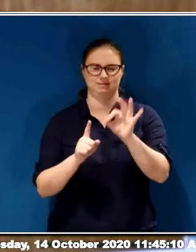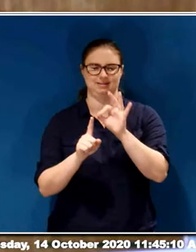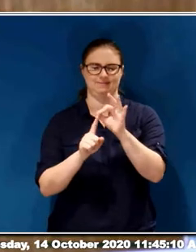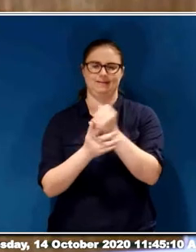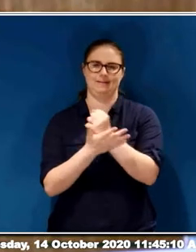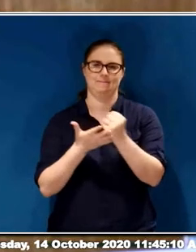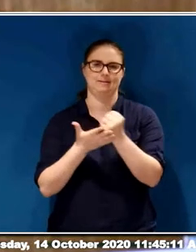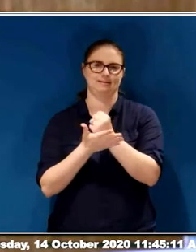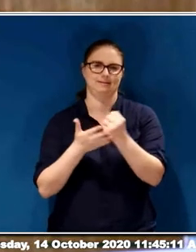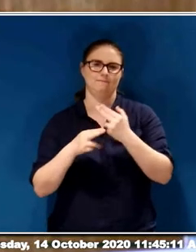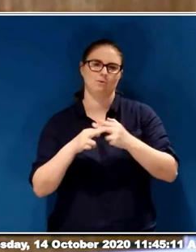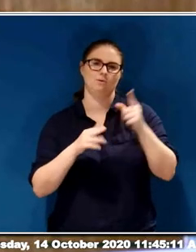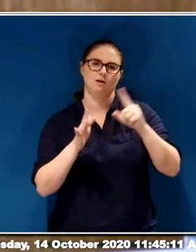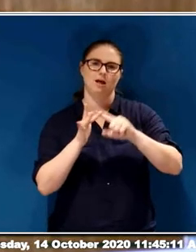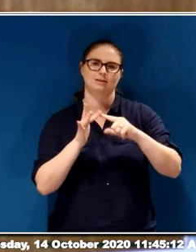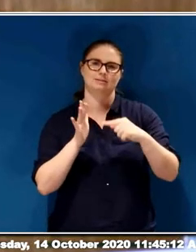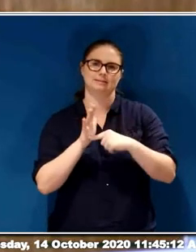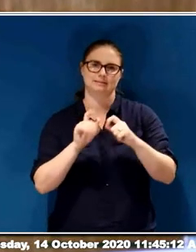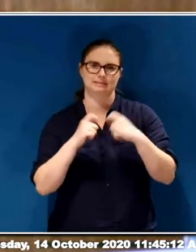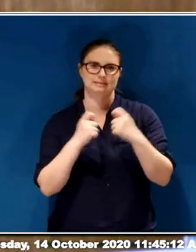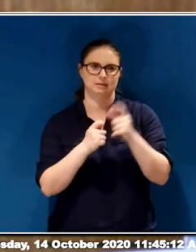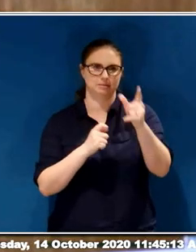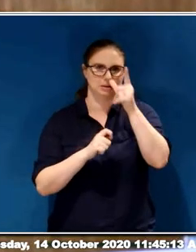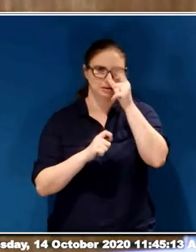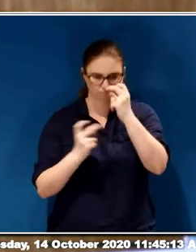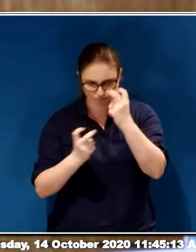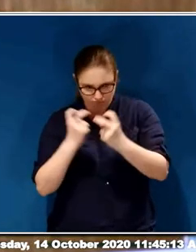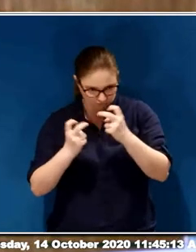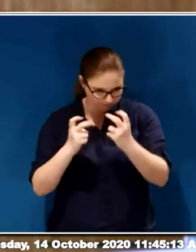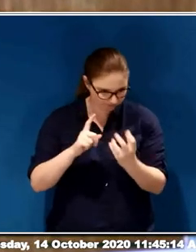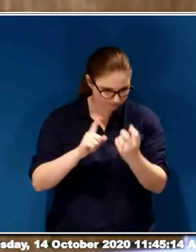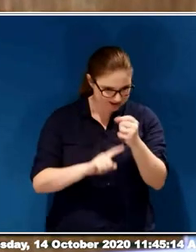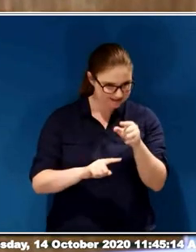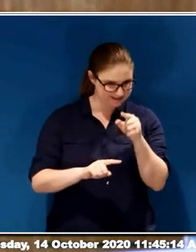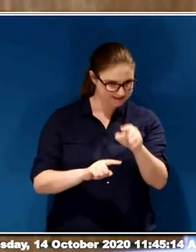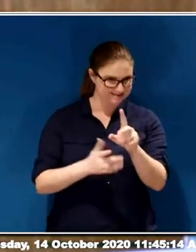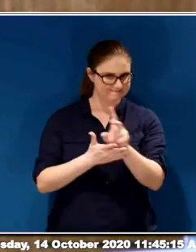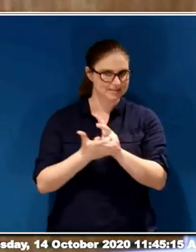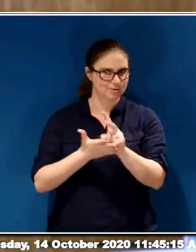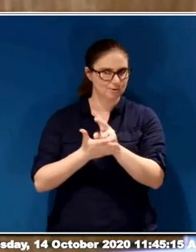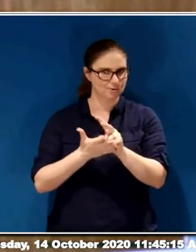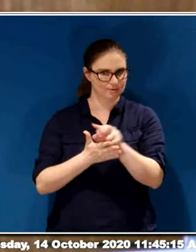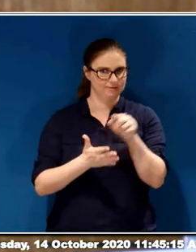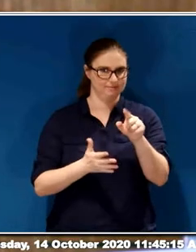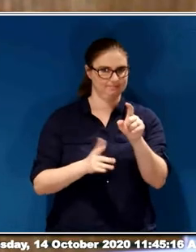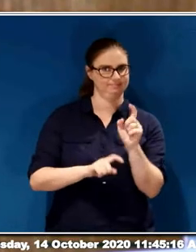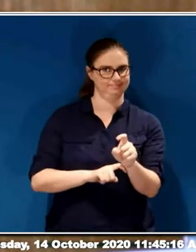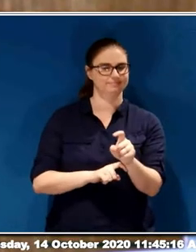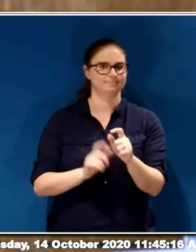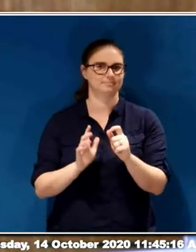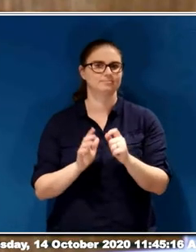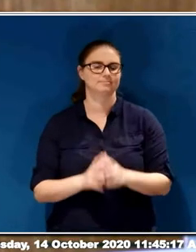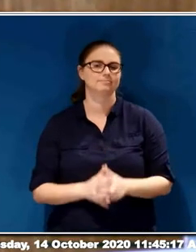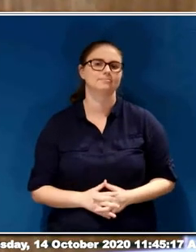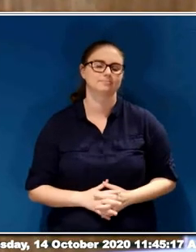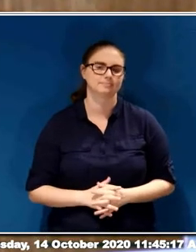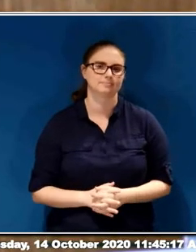IND.00019.0002.008 starting at 00:00:25.